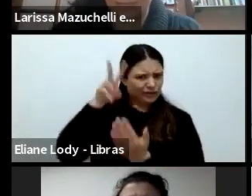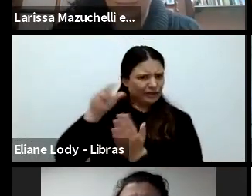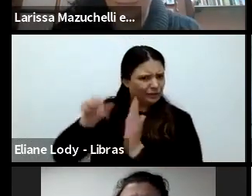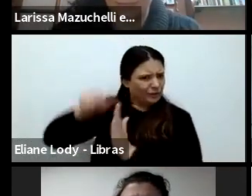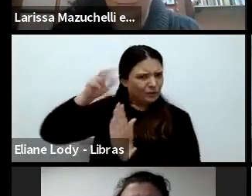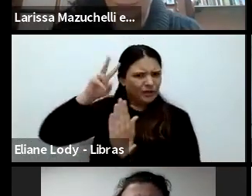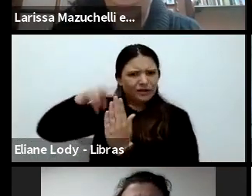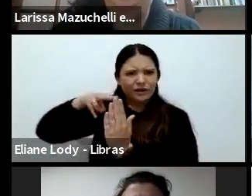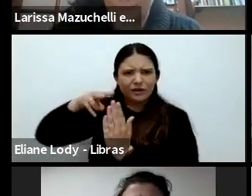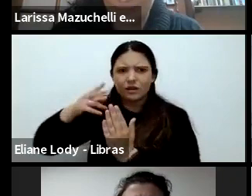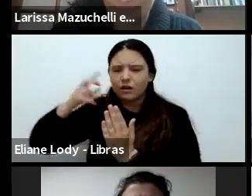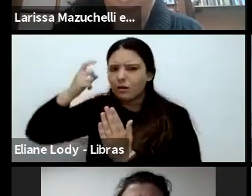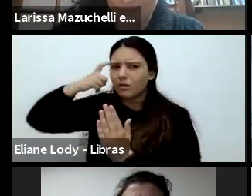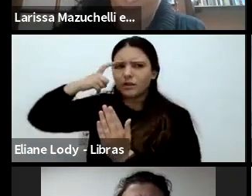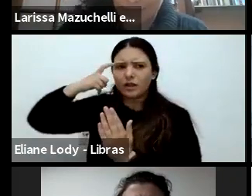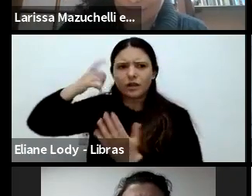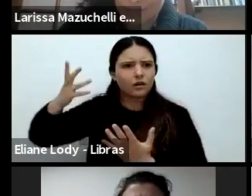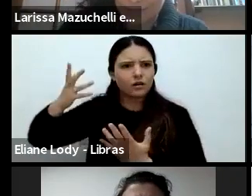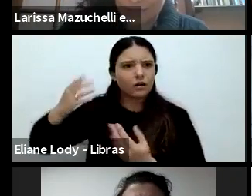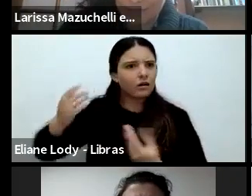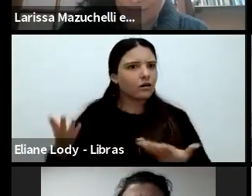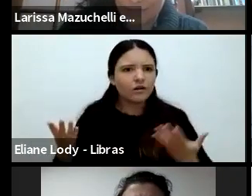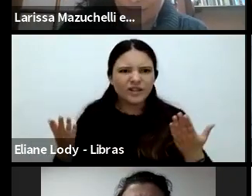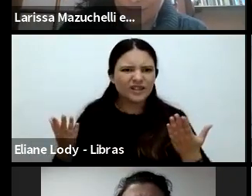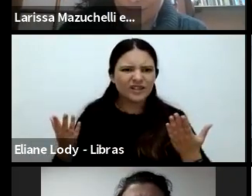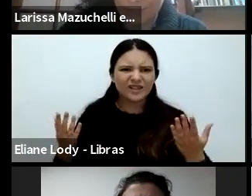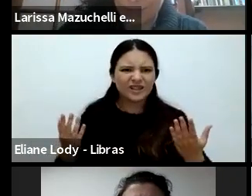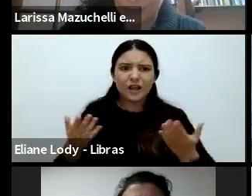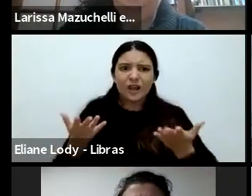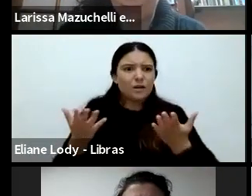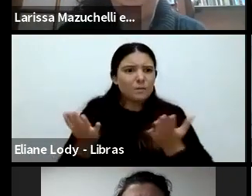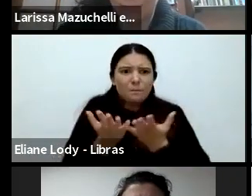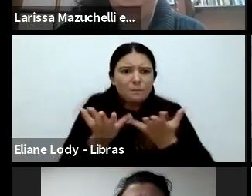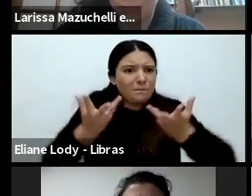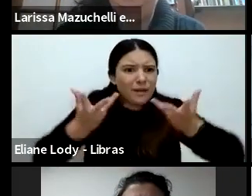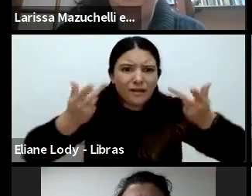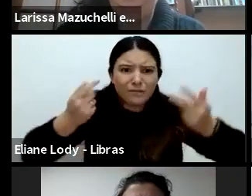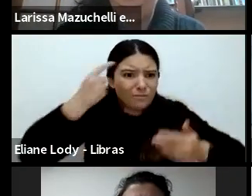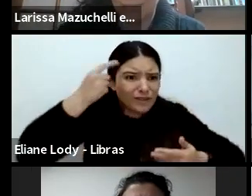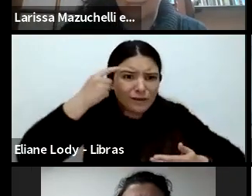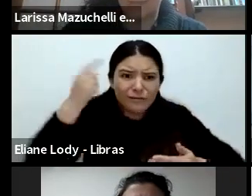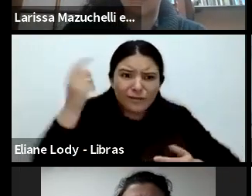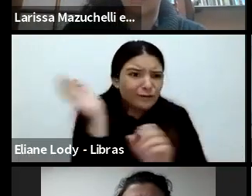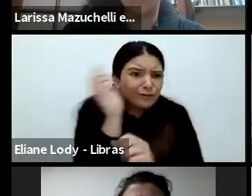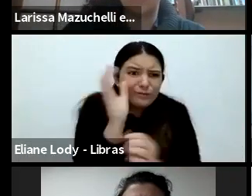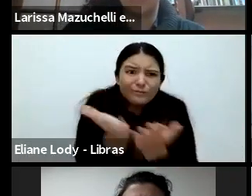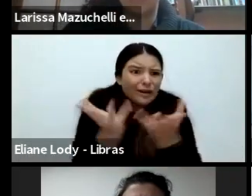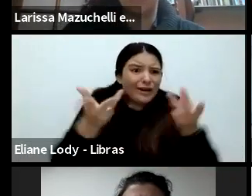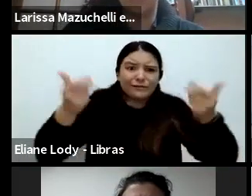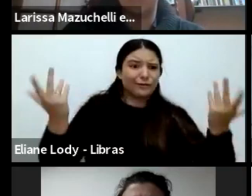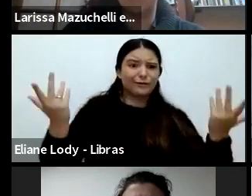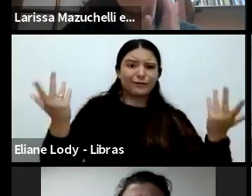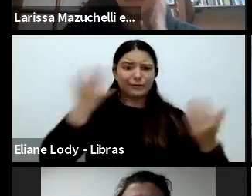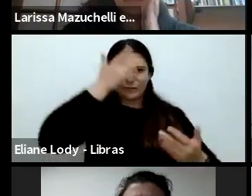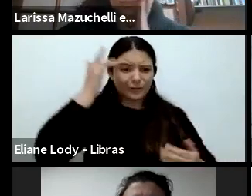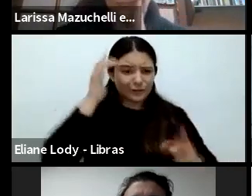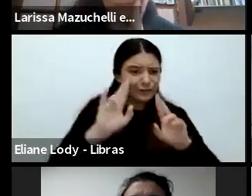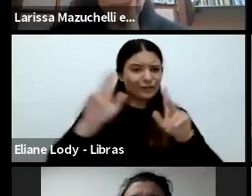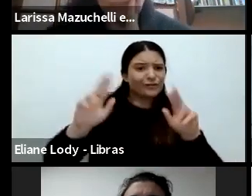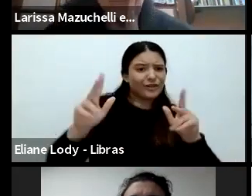this I think that's so. lifting want to finish lifting. What a fantastic way to think about a fantastic way to think about people who are different. It's not just inclusion.